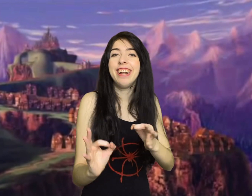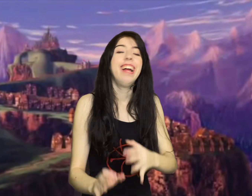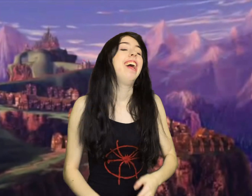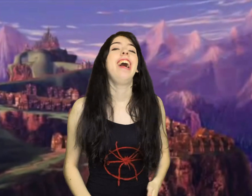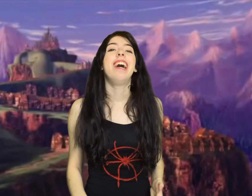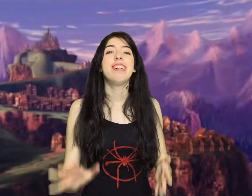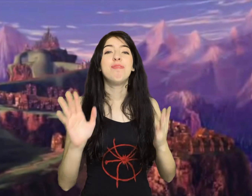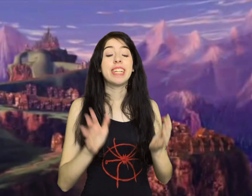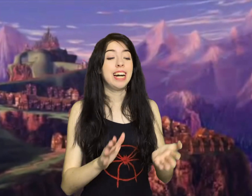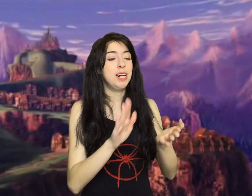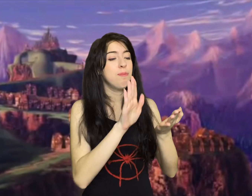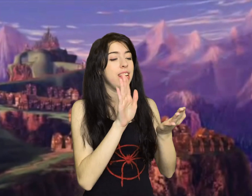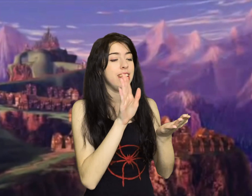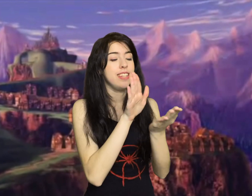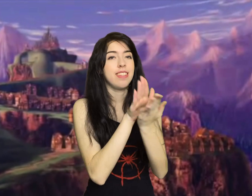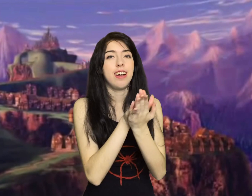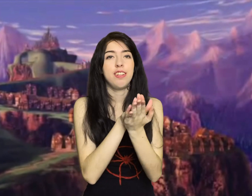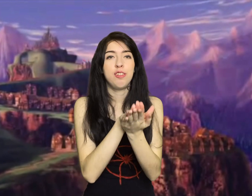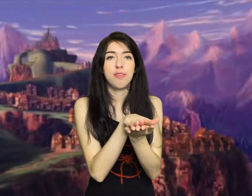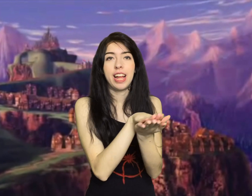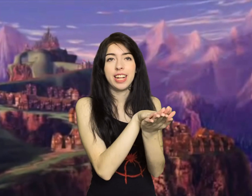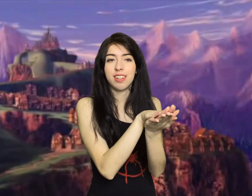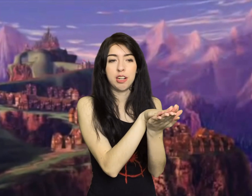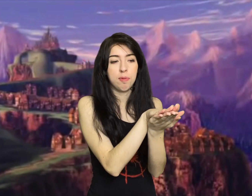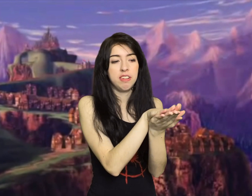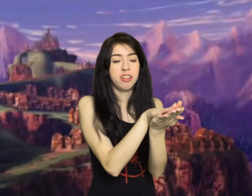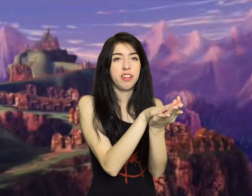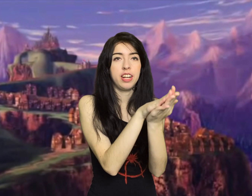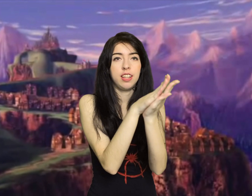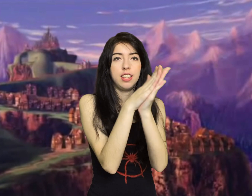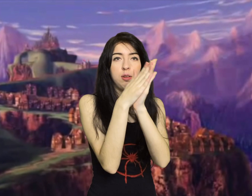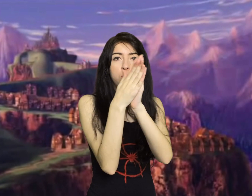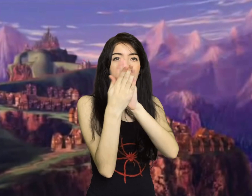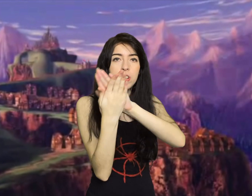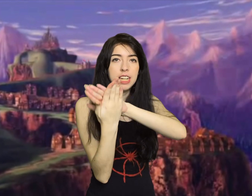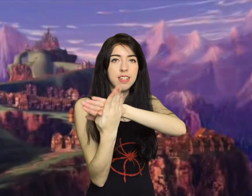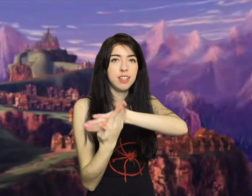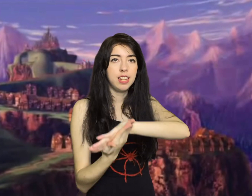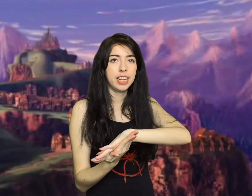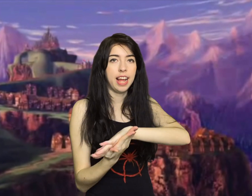and BECOME is uh two flat hands on top of each other and then they rotate like that